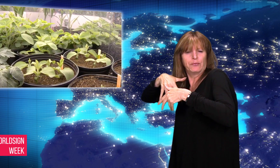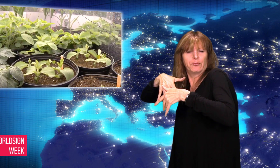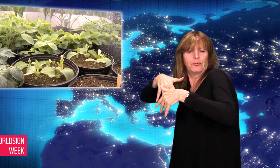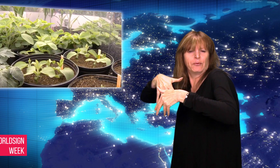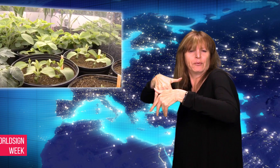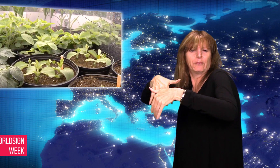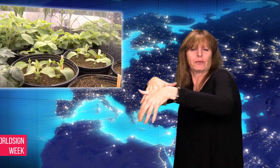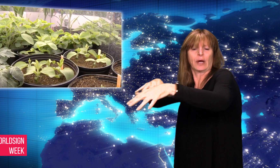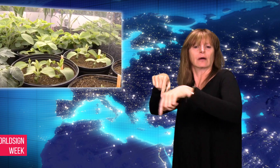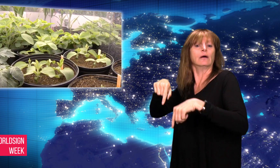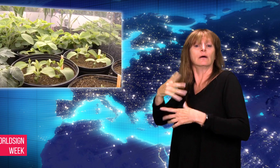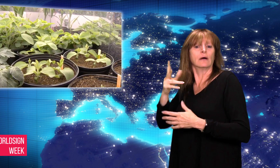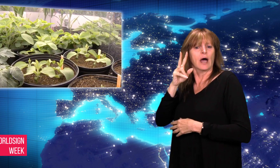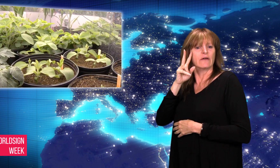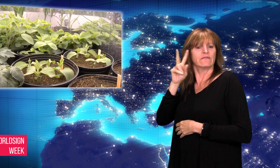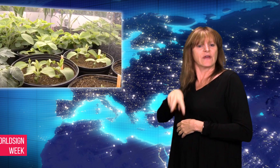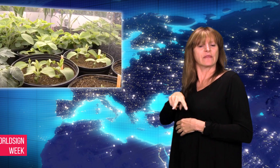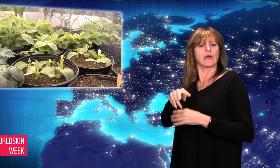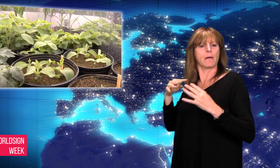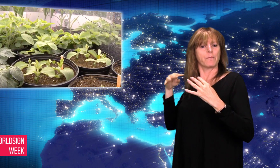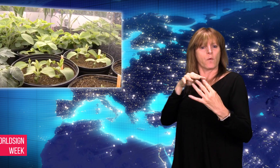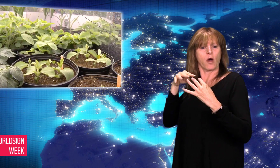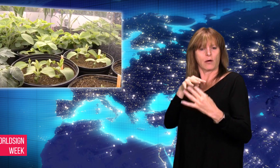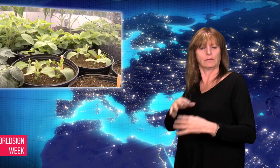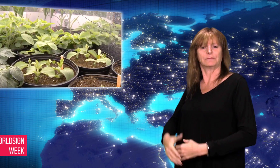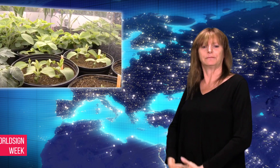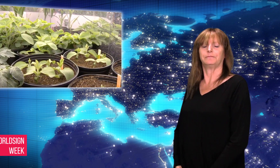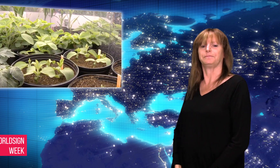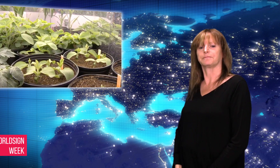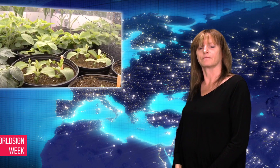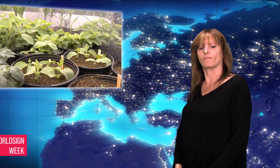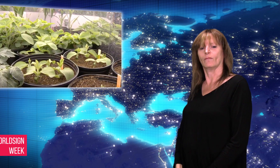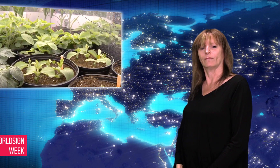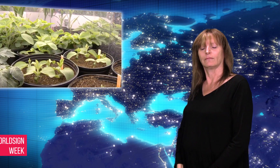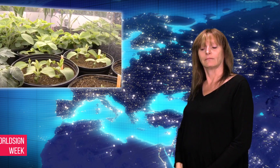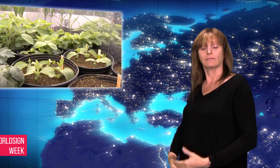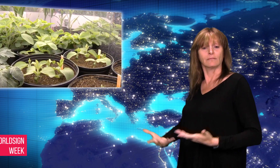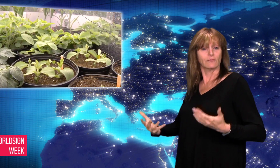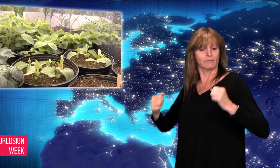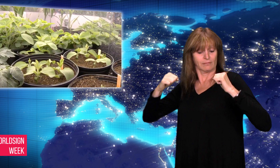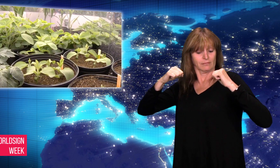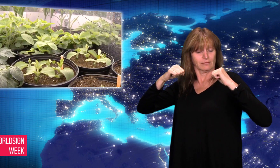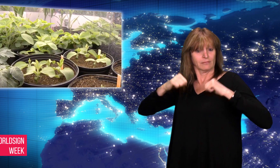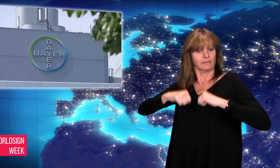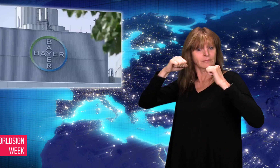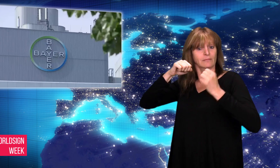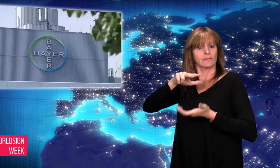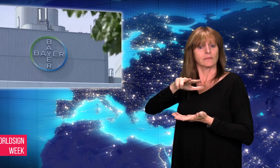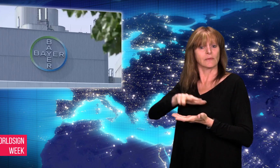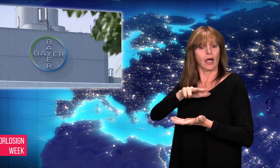herbicide used in the Vietnam war.